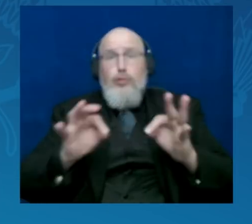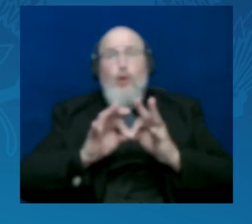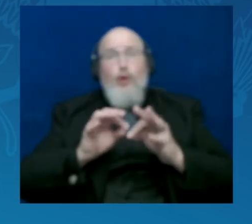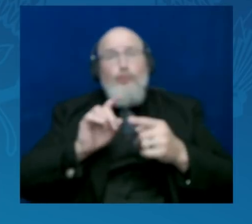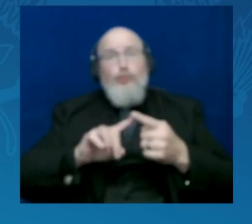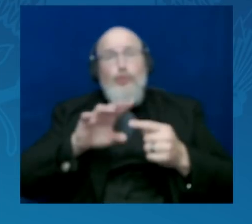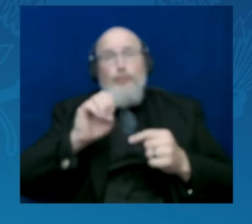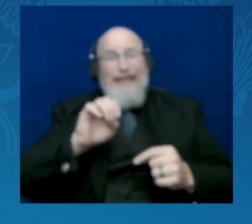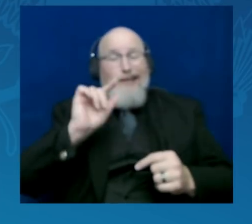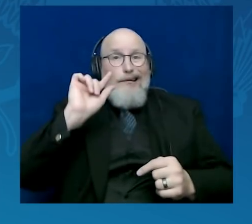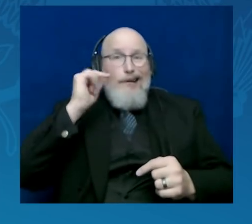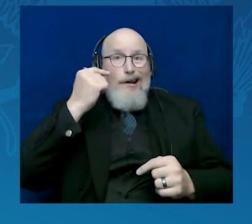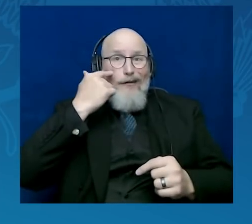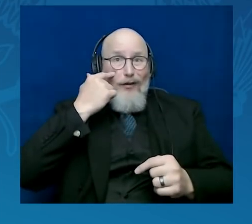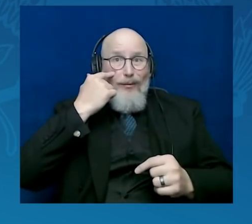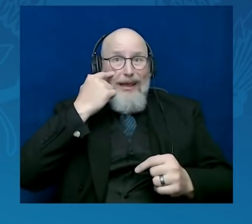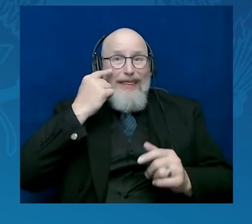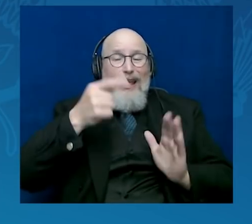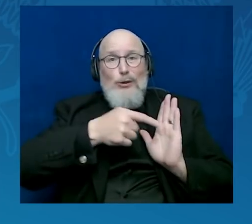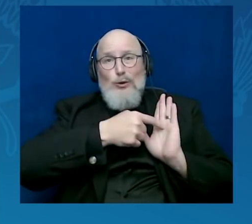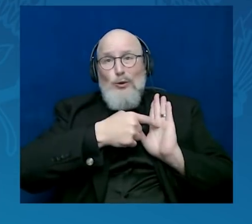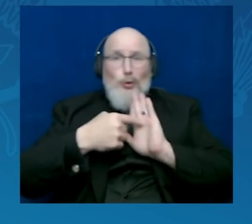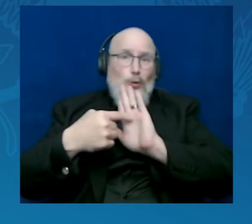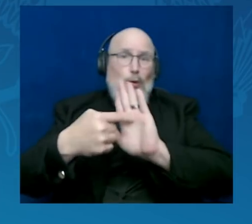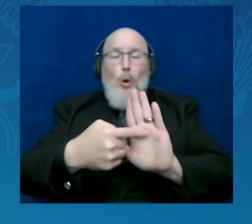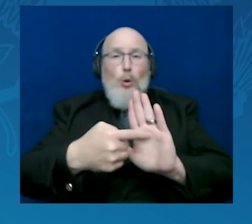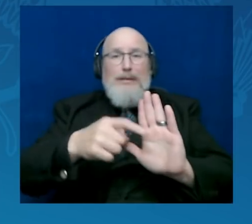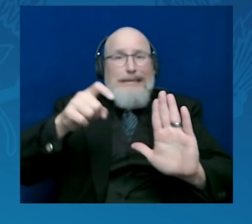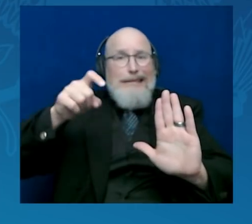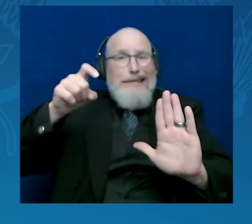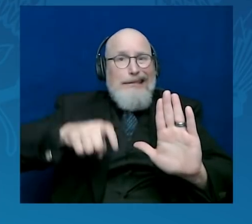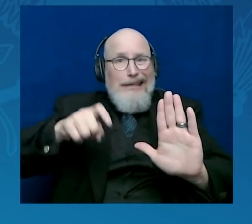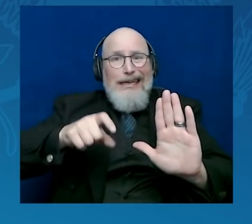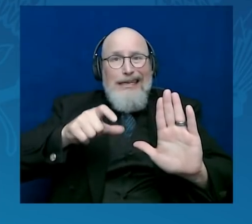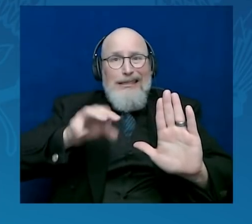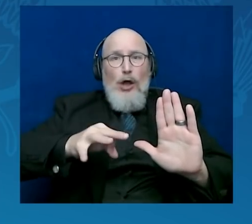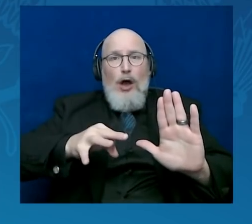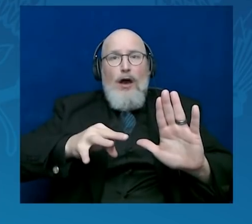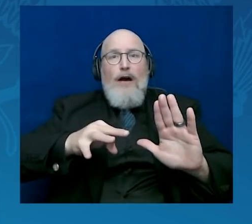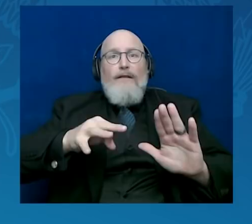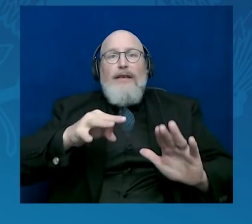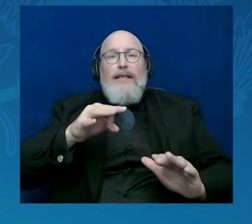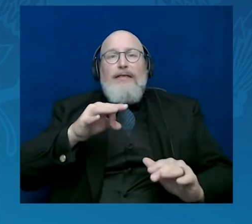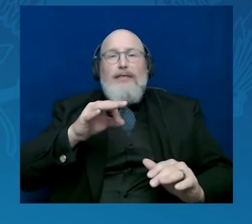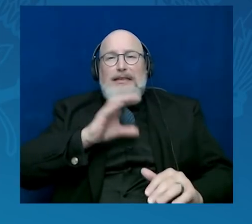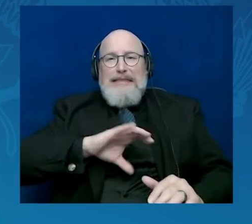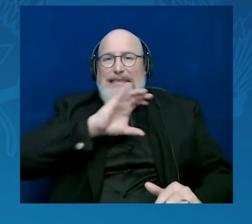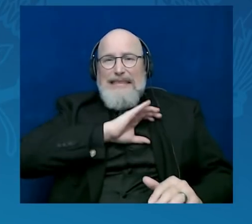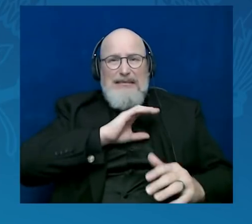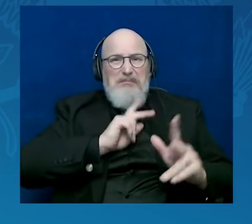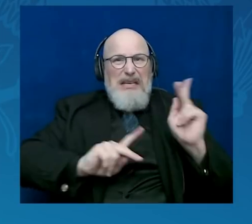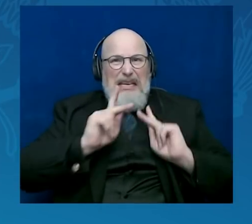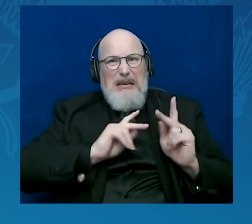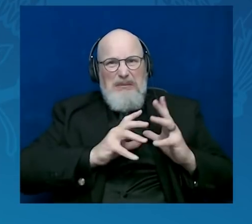that reflects the needs and desires of the people through a process that has integrity, that rejects corruption,